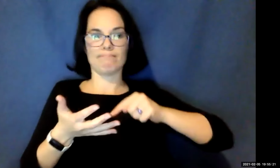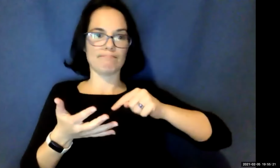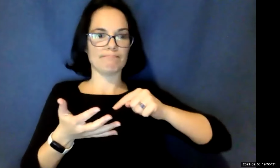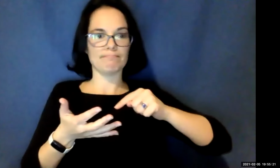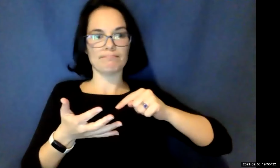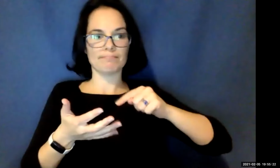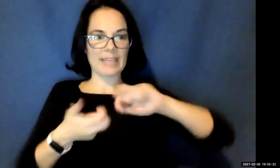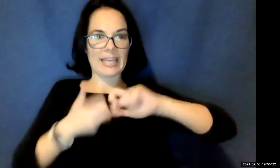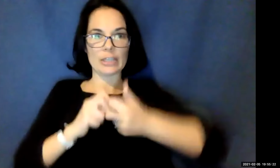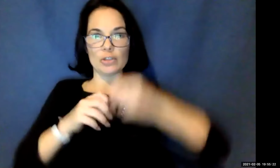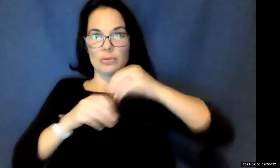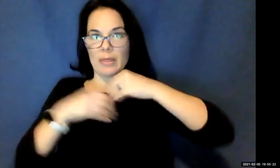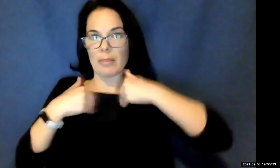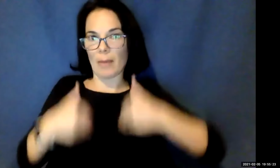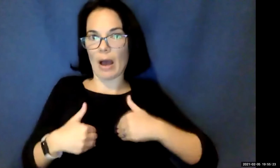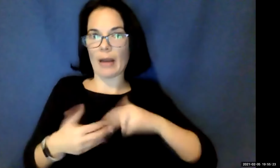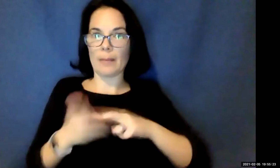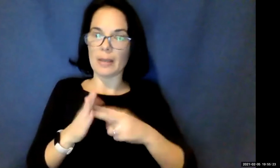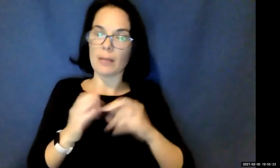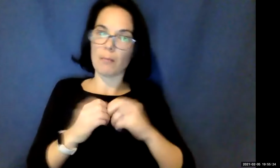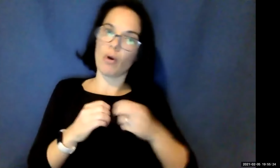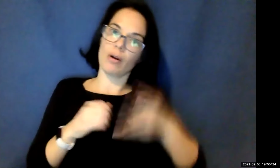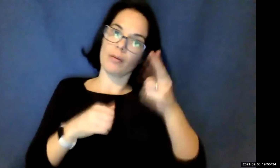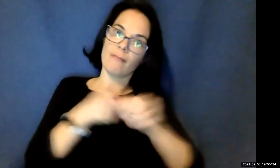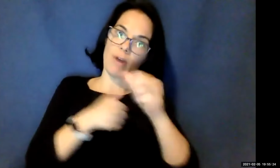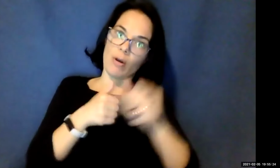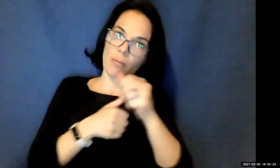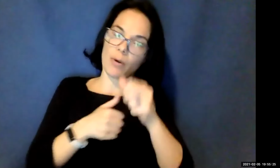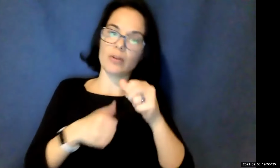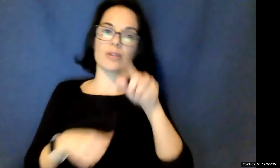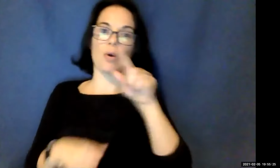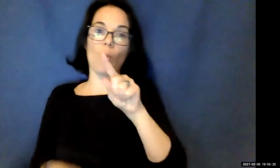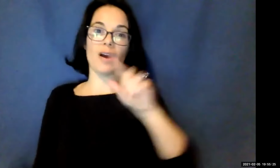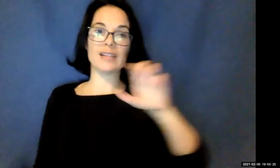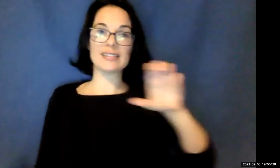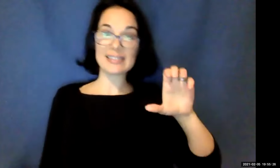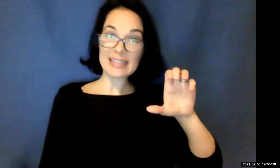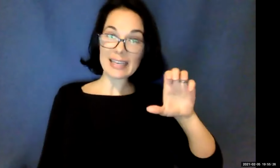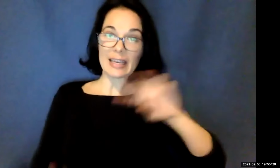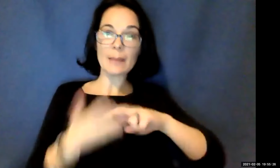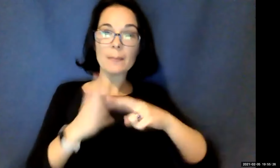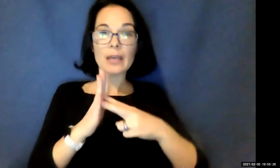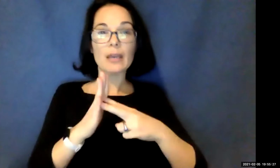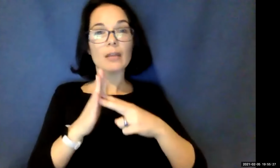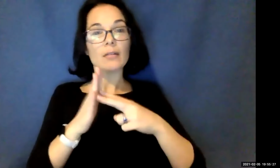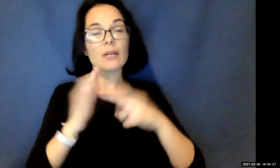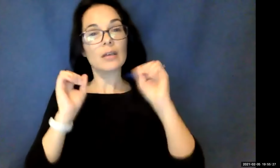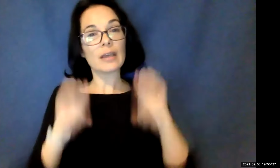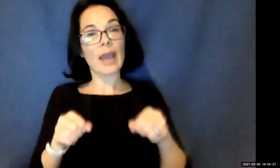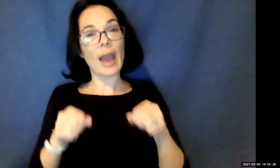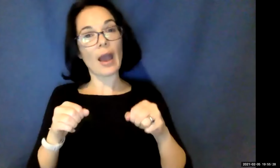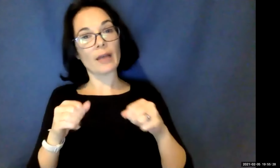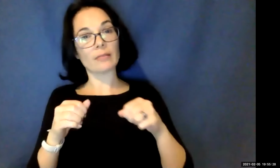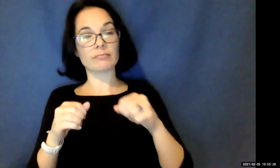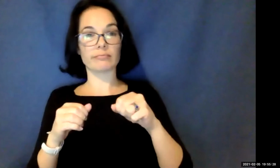So phase 1C would be then when we would go down essentially to 16 with underlying medical conditions.